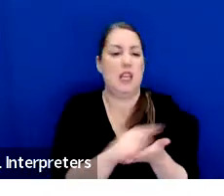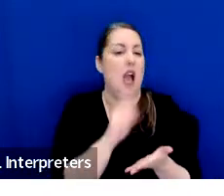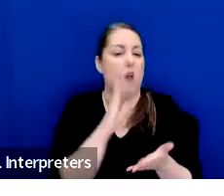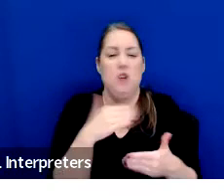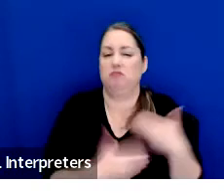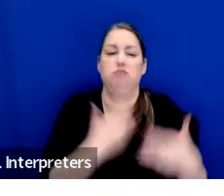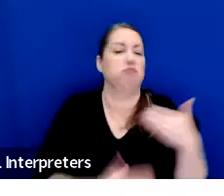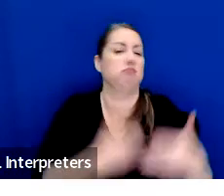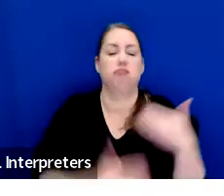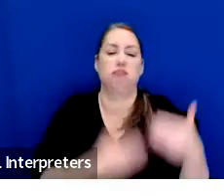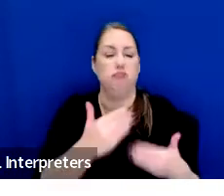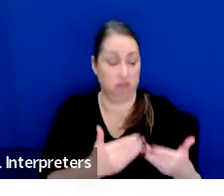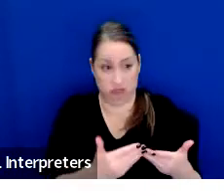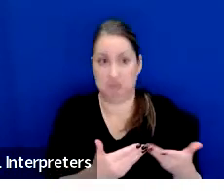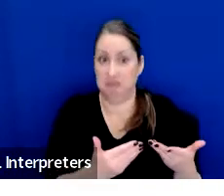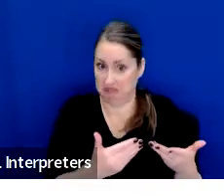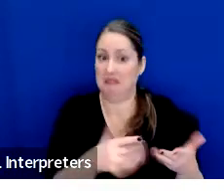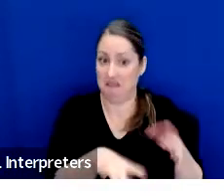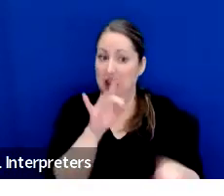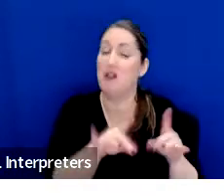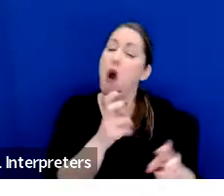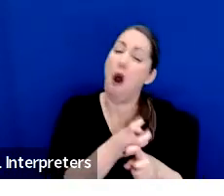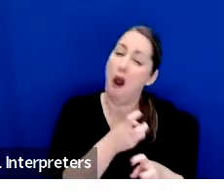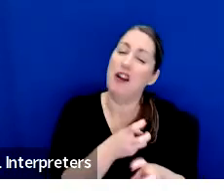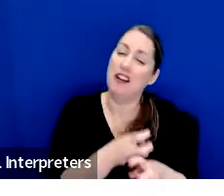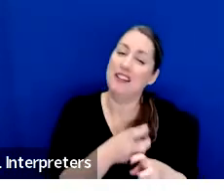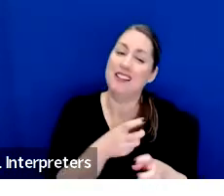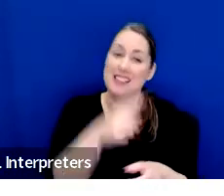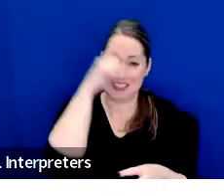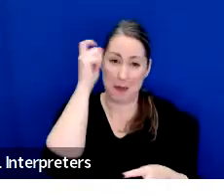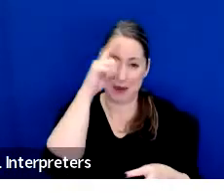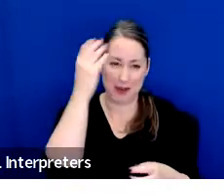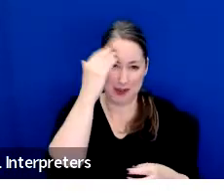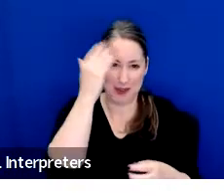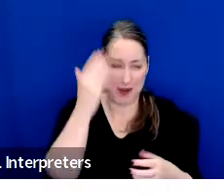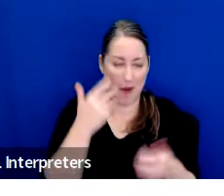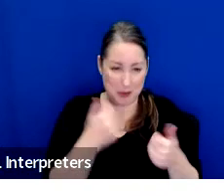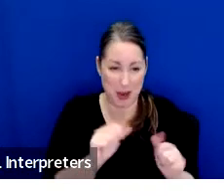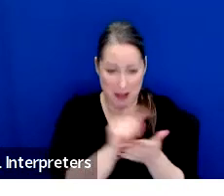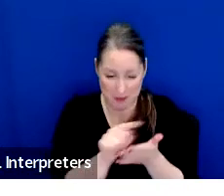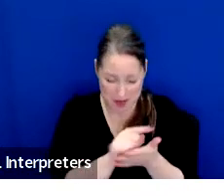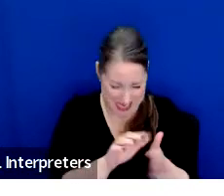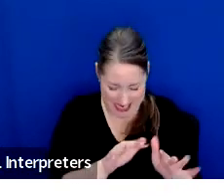And it was it was hard. You know, summer is never easy. But I just had the time and I just went for it.